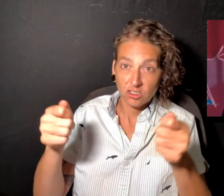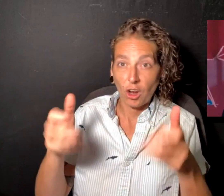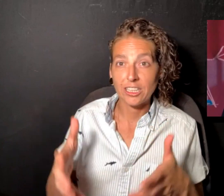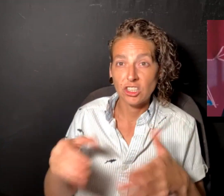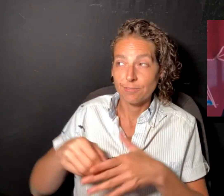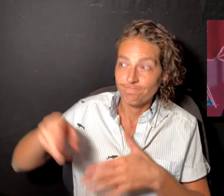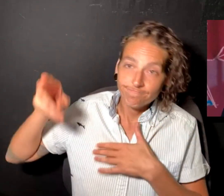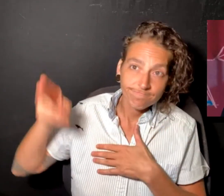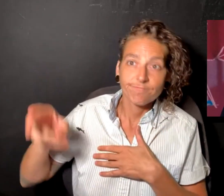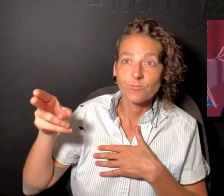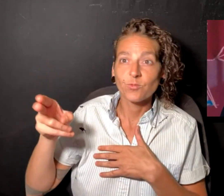Wow.